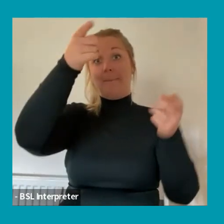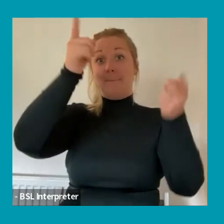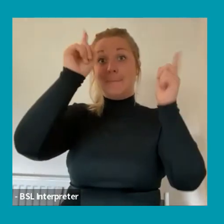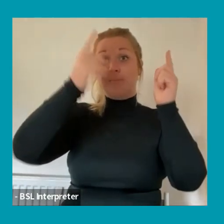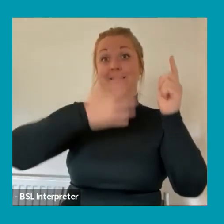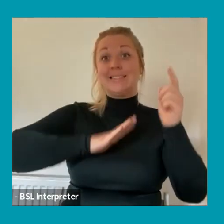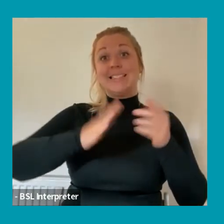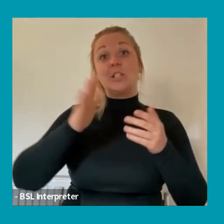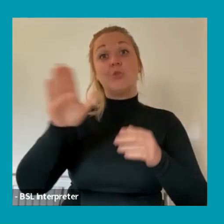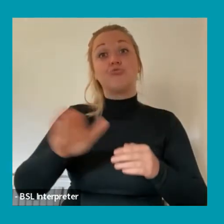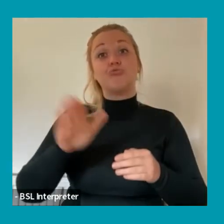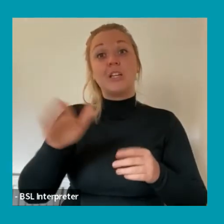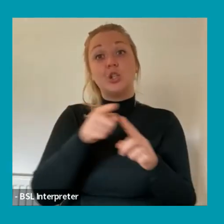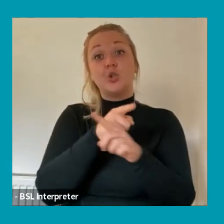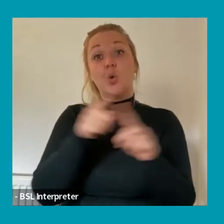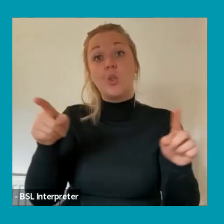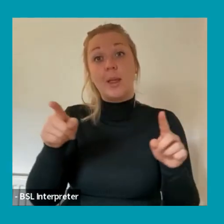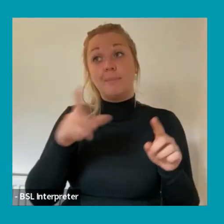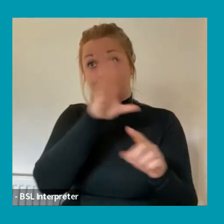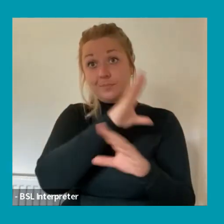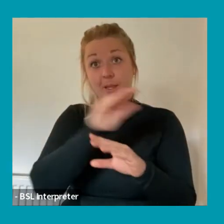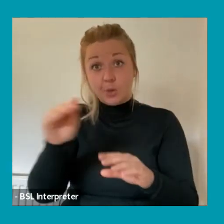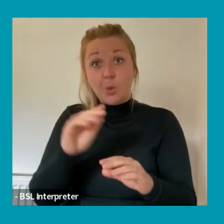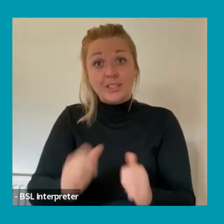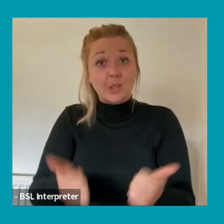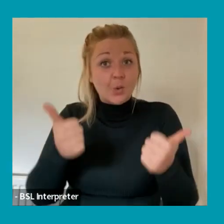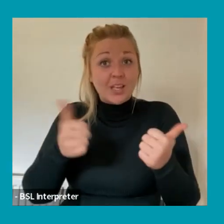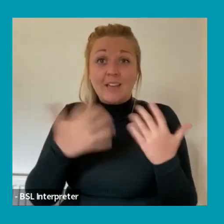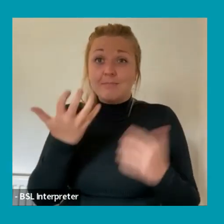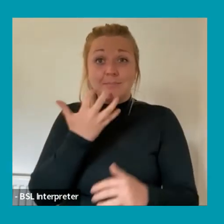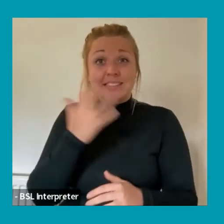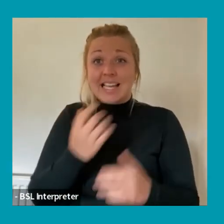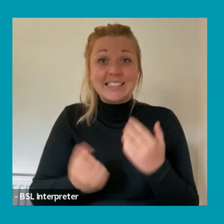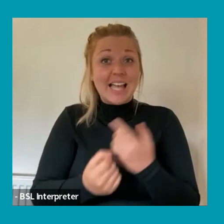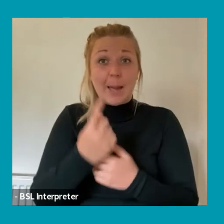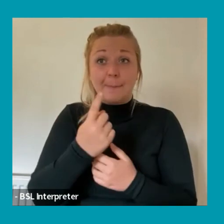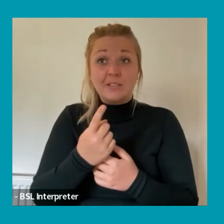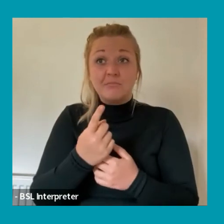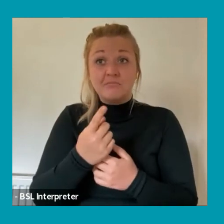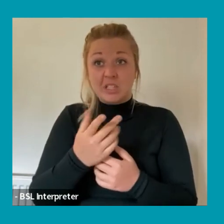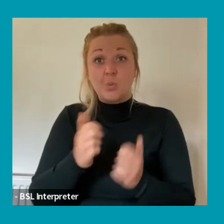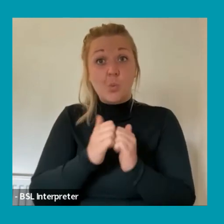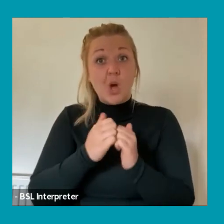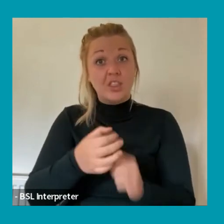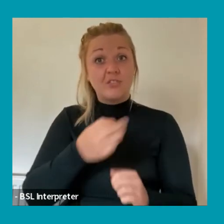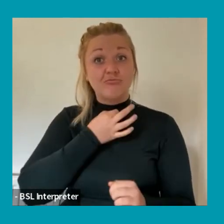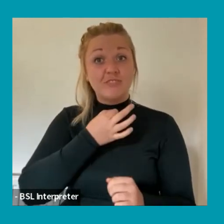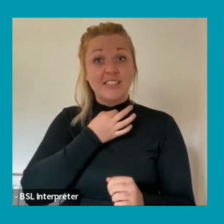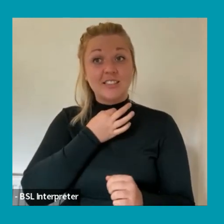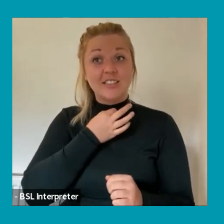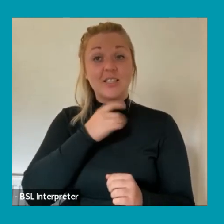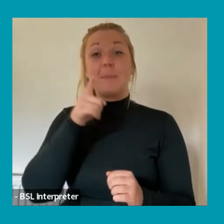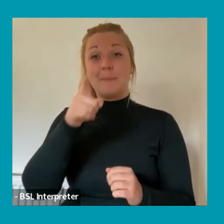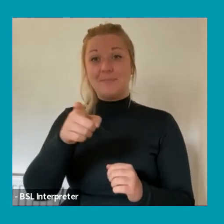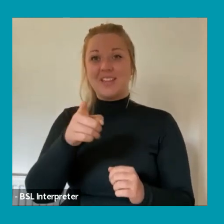To make mistakes And that's okay. I think it is all of that as well. Actually a lot of that does come from leadership, doesn't it?